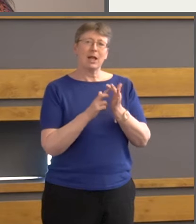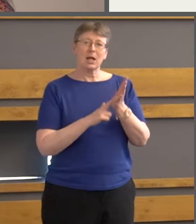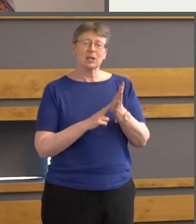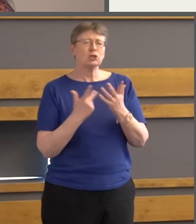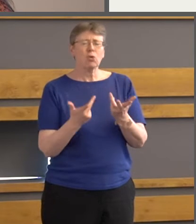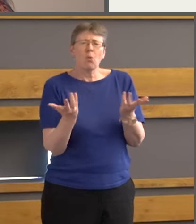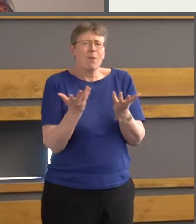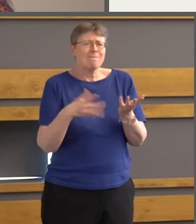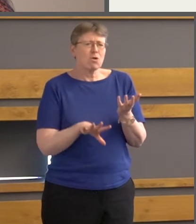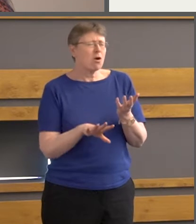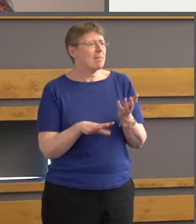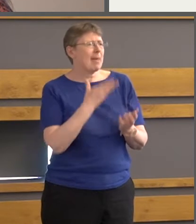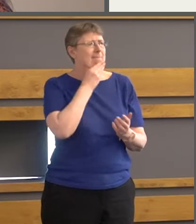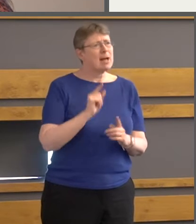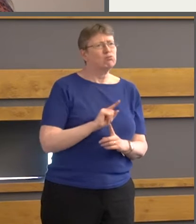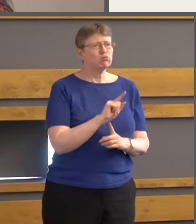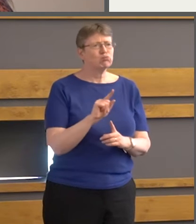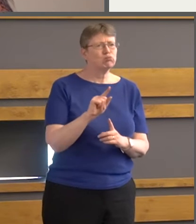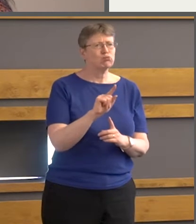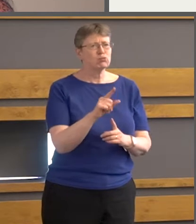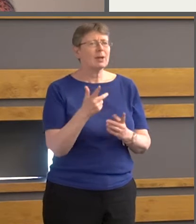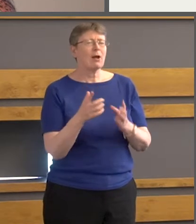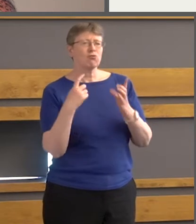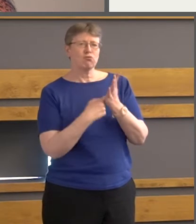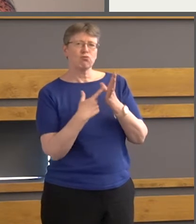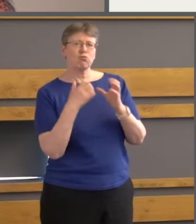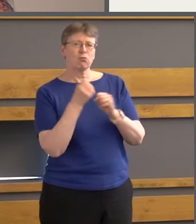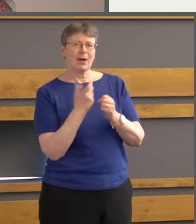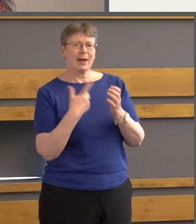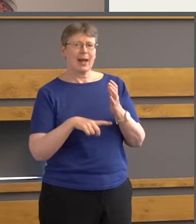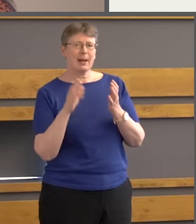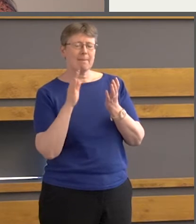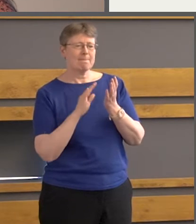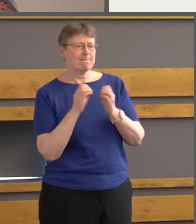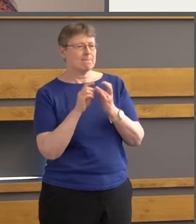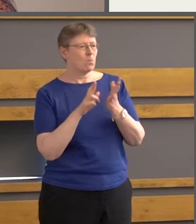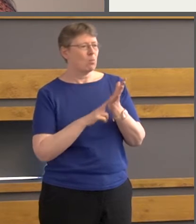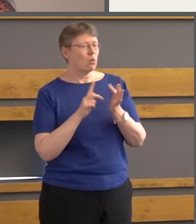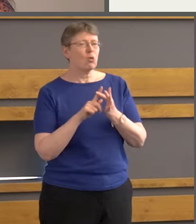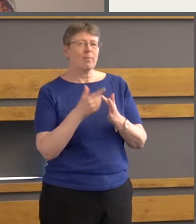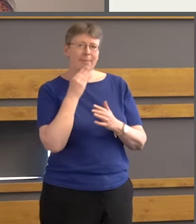or rag pickers who would sell them onto a middle man, or depending on the location, directly to the paper makers.